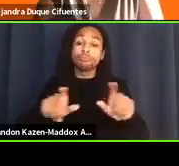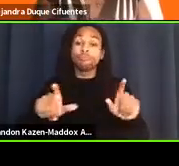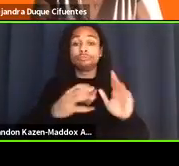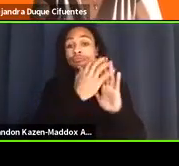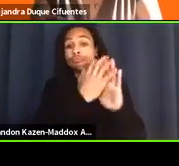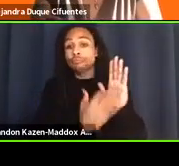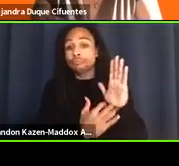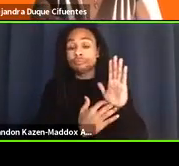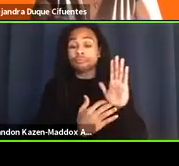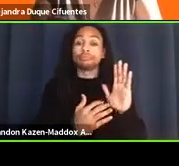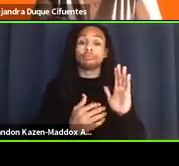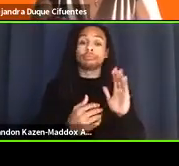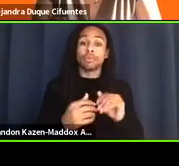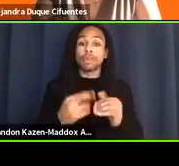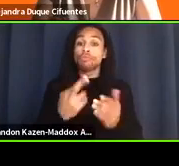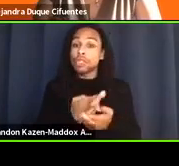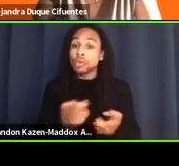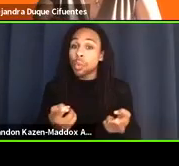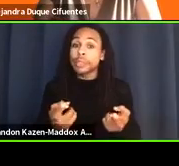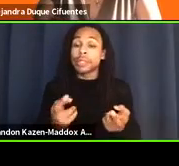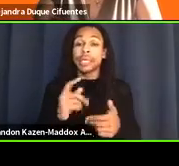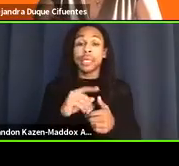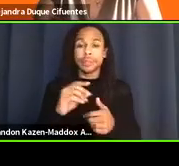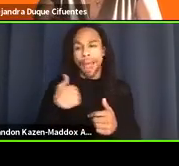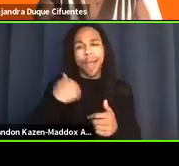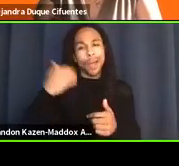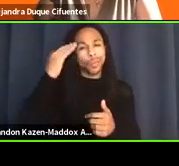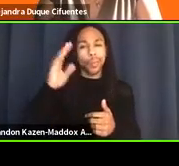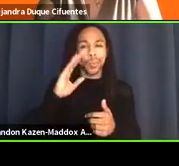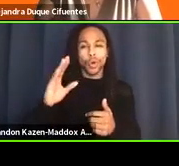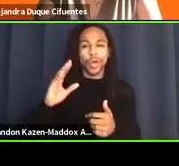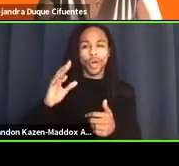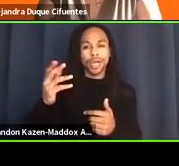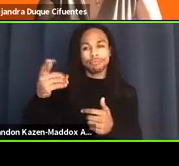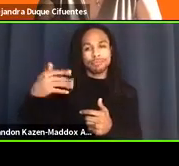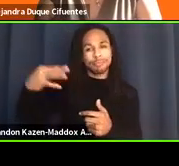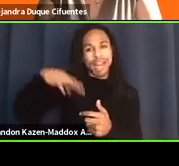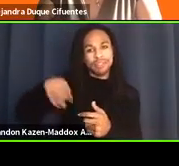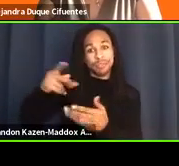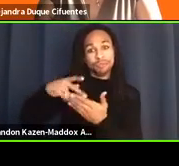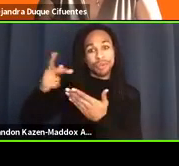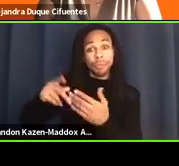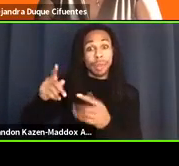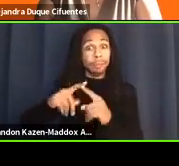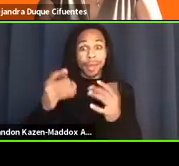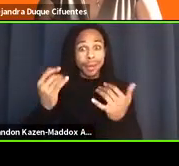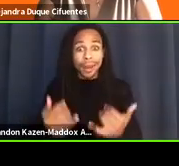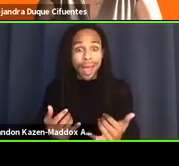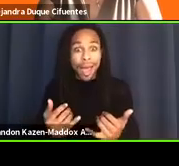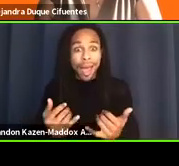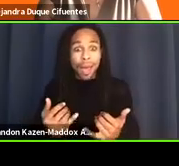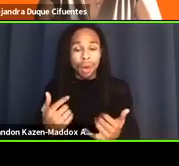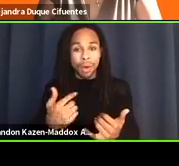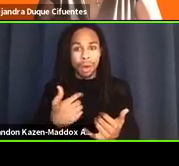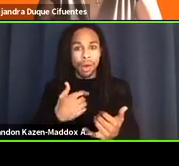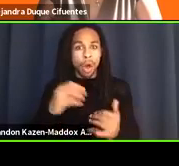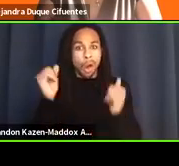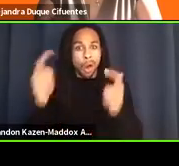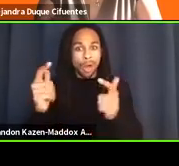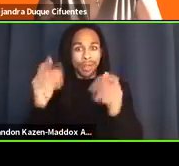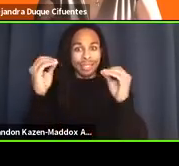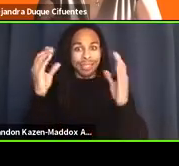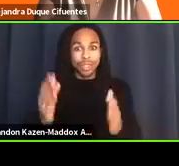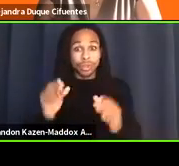connected to the students, even when we go back to the classroom, again, we keep all